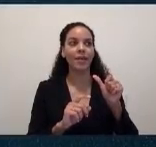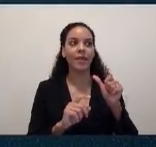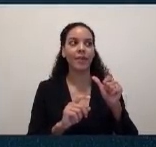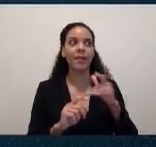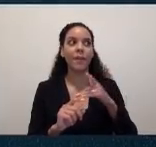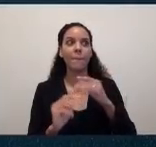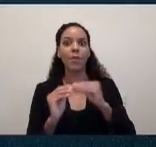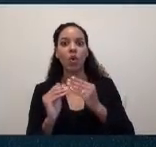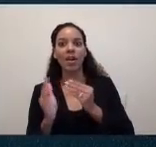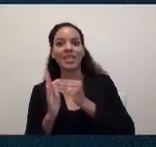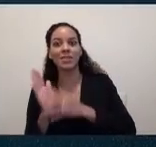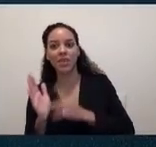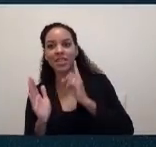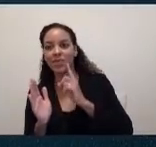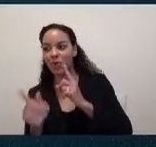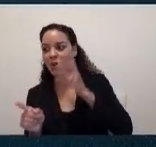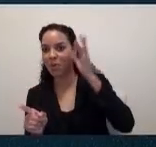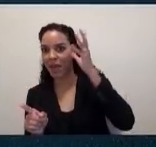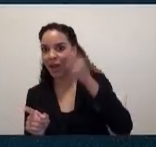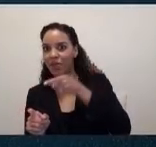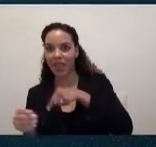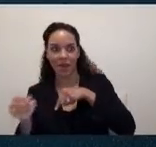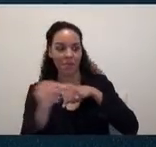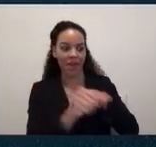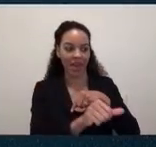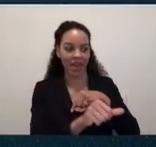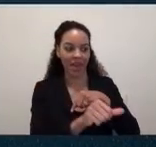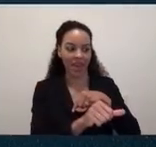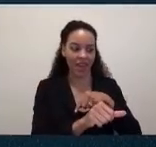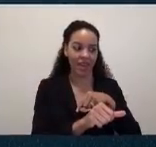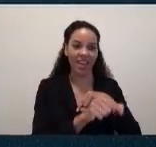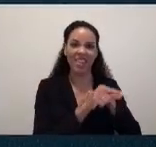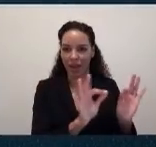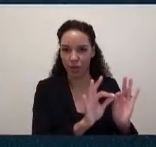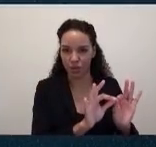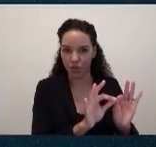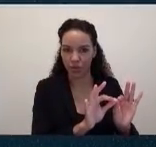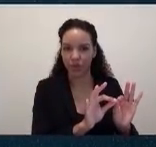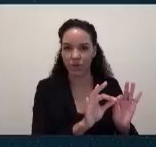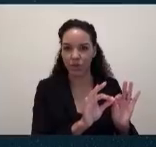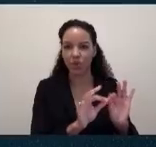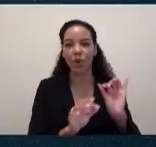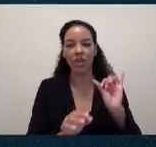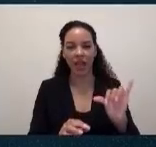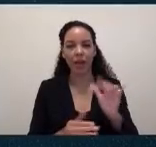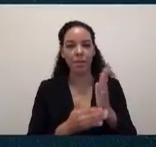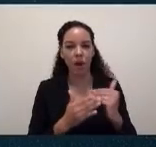to pay childcare workers their value. And so that, in essence, is what we're fighting for.